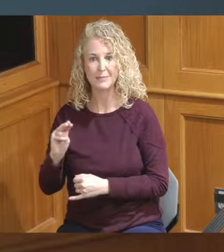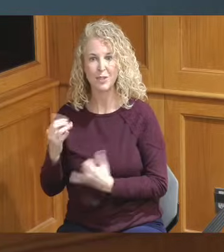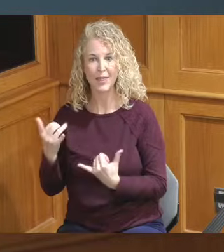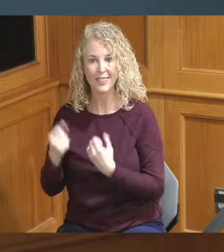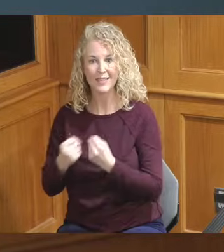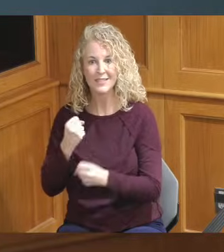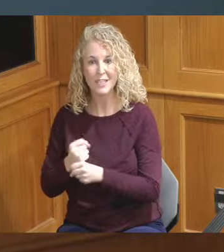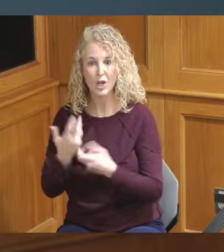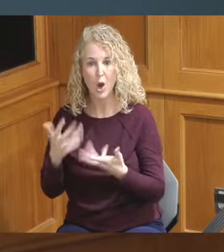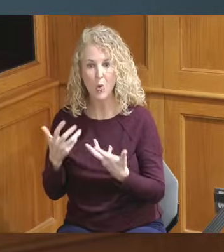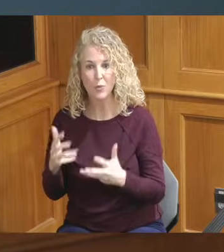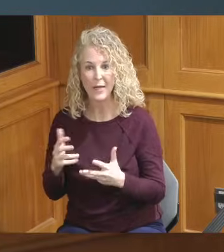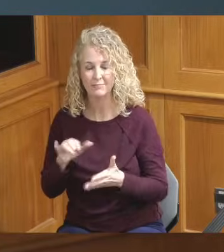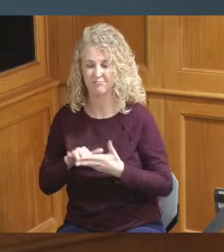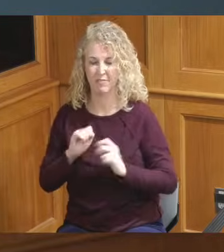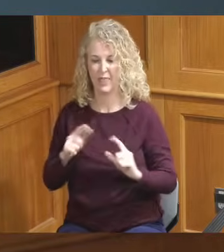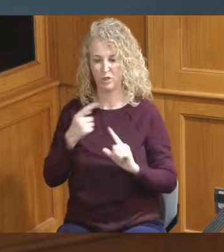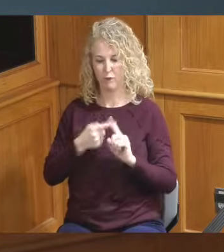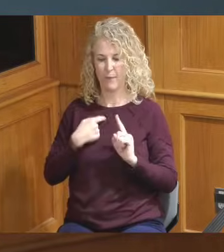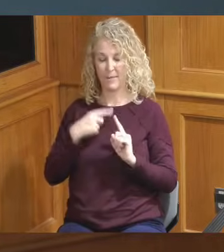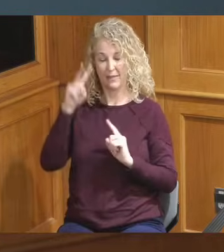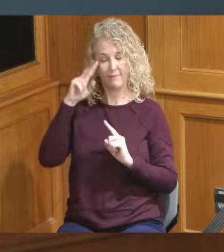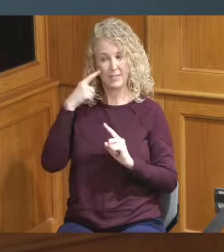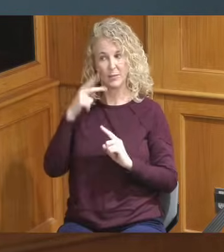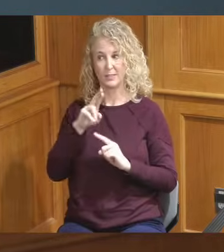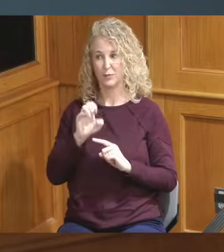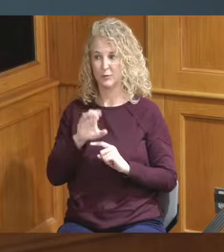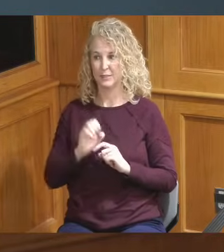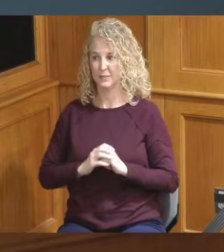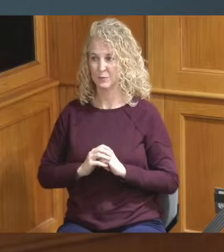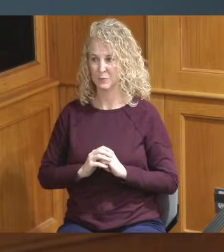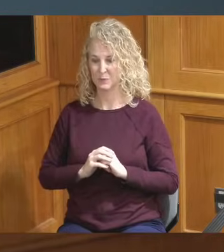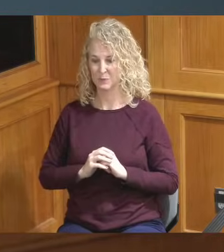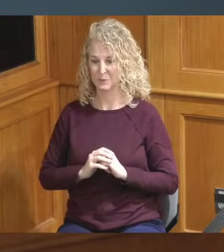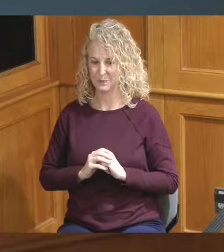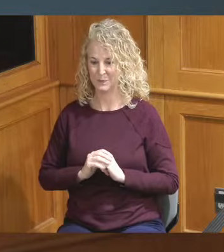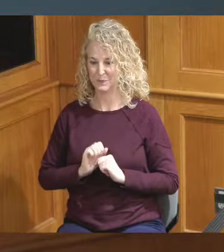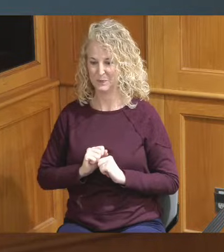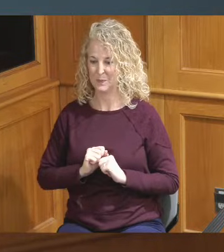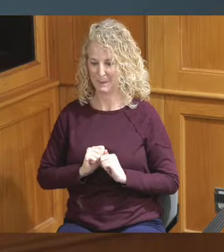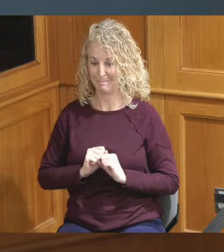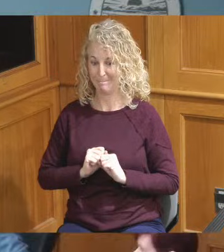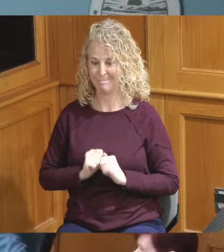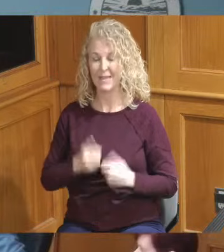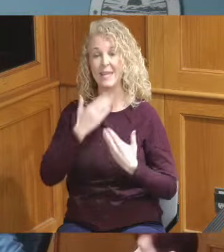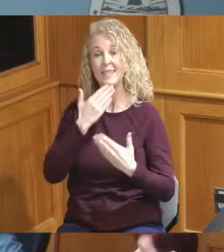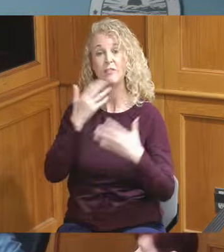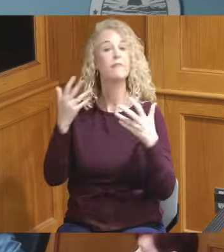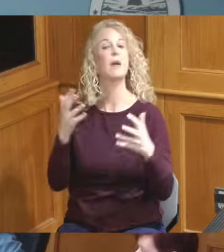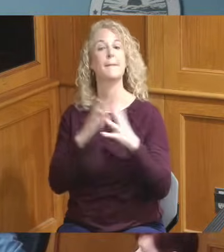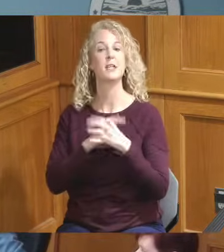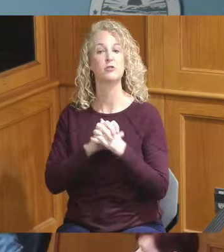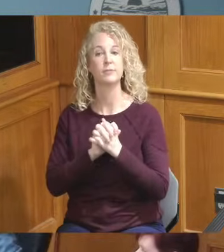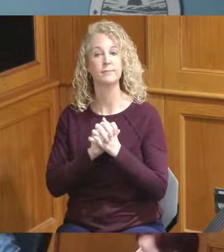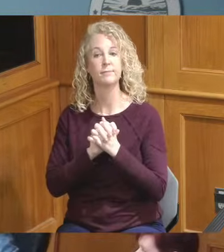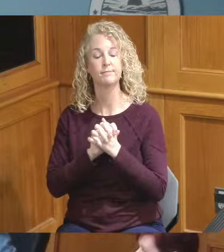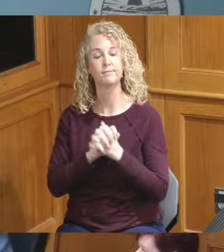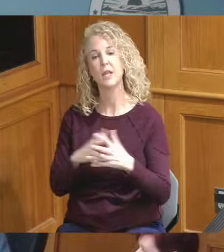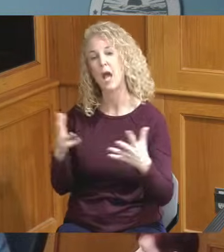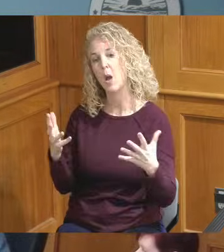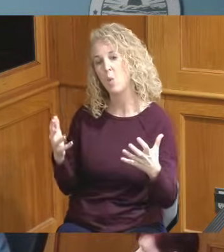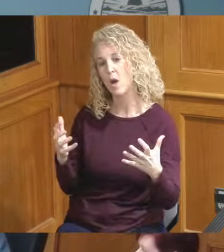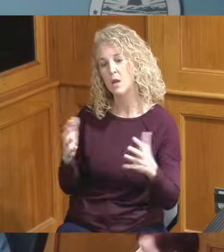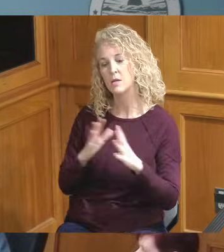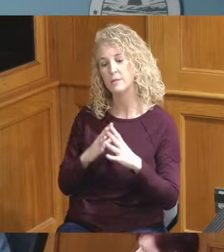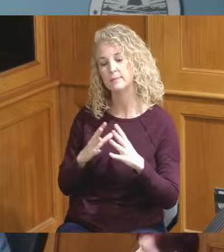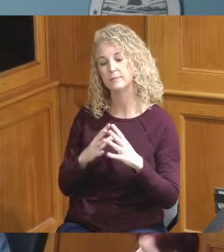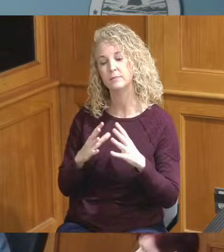and that was all that I had. I Vice, uh, President Reece, uh, thank you very much. Wanted to, um,